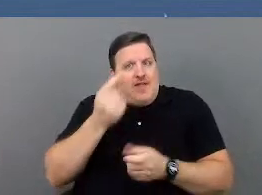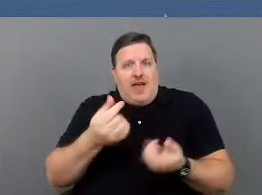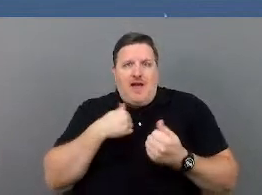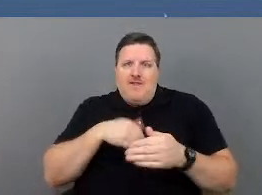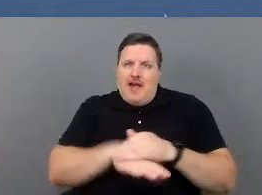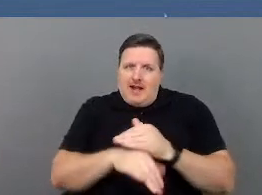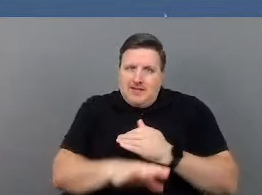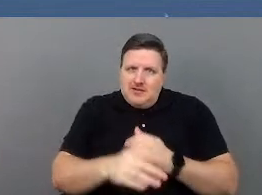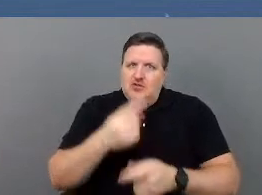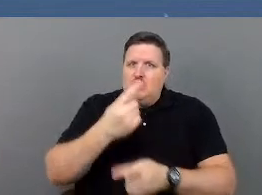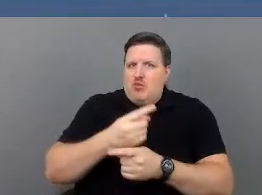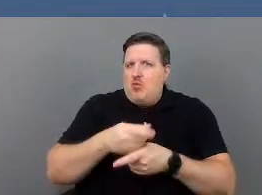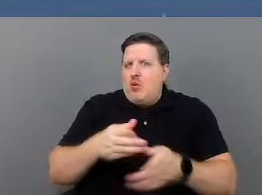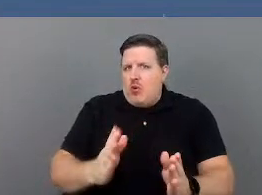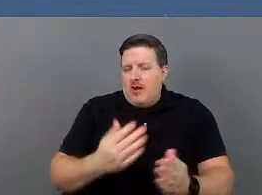≫ COUNCIL PRESIDENT BENDER: THANK YOU.